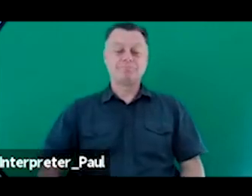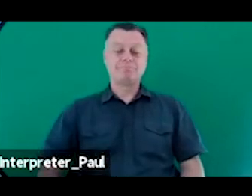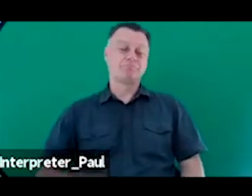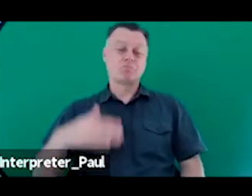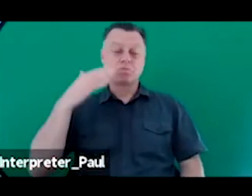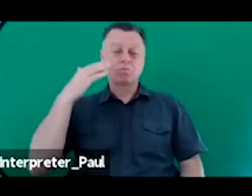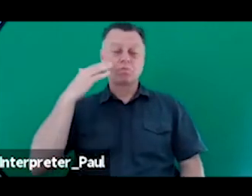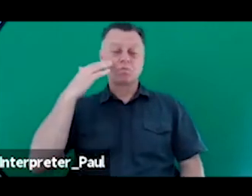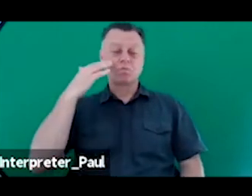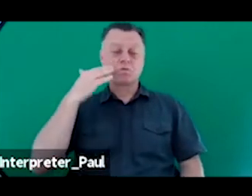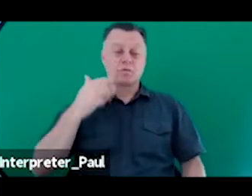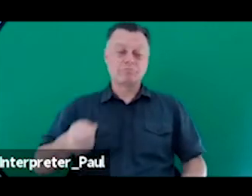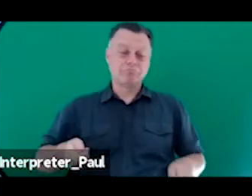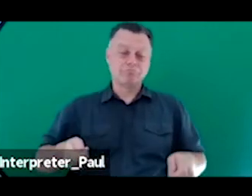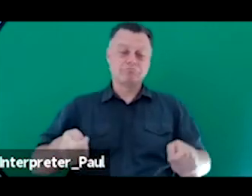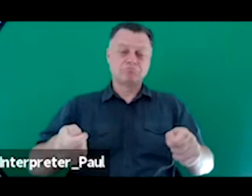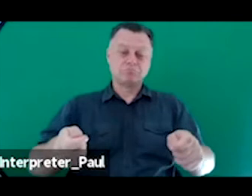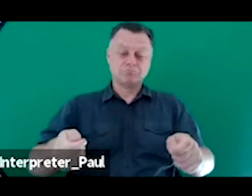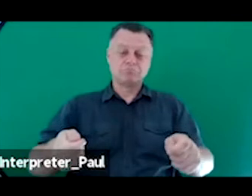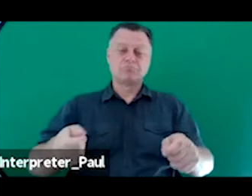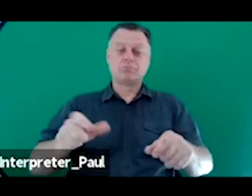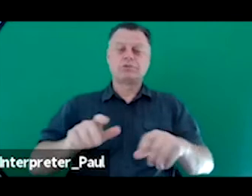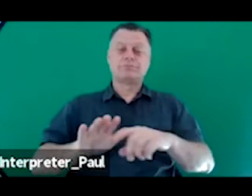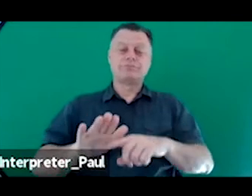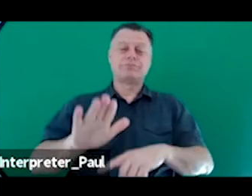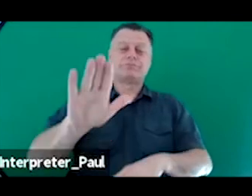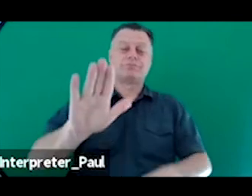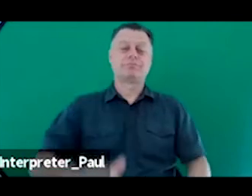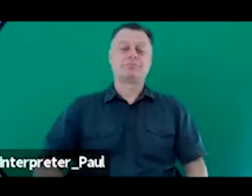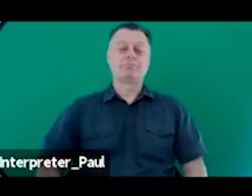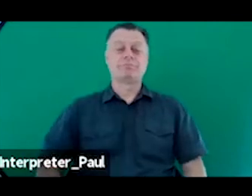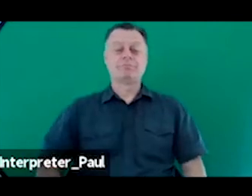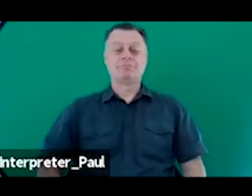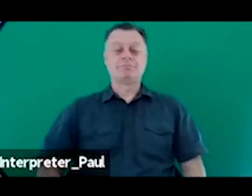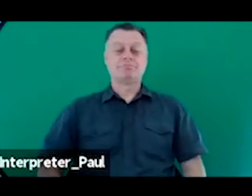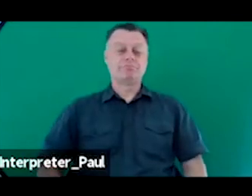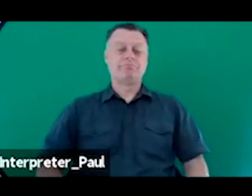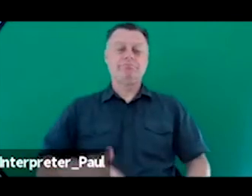another person in a wheelchair up the ramp, eventually going all the way up the stairs.